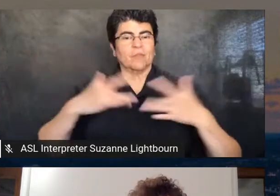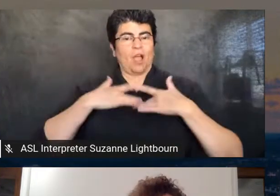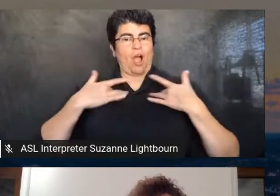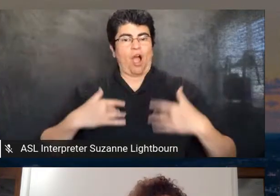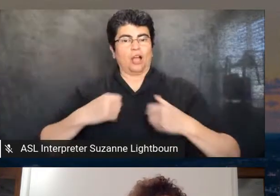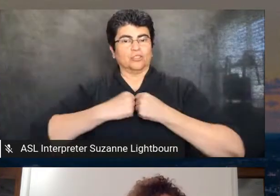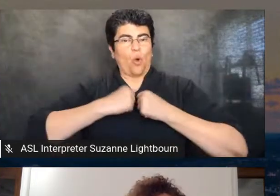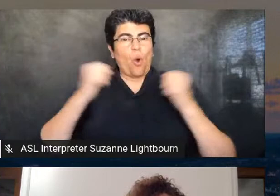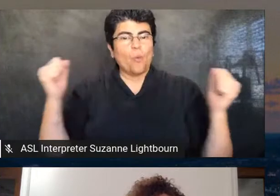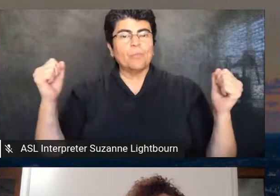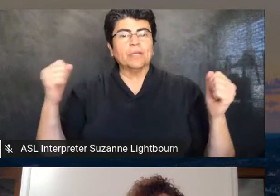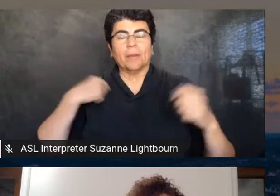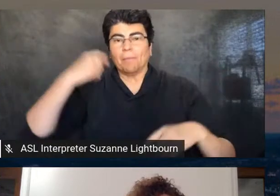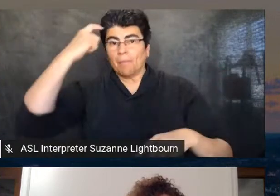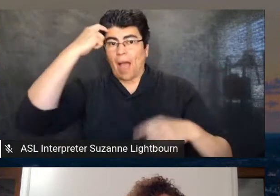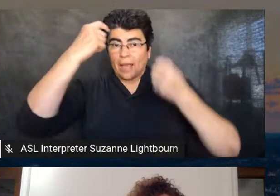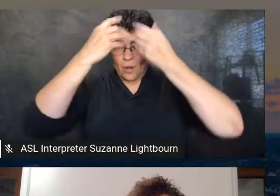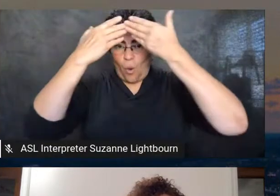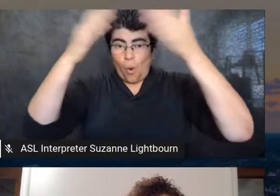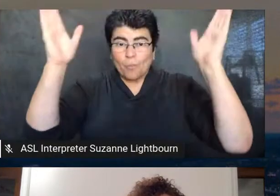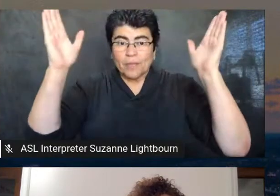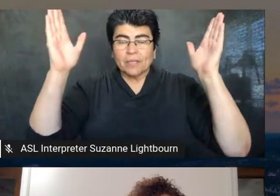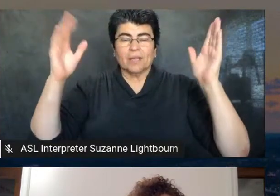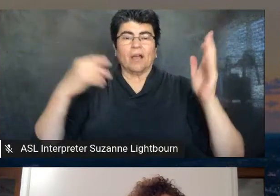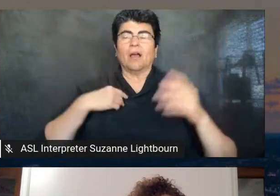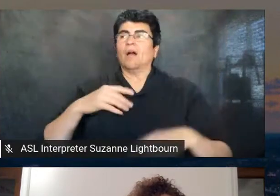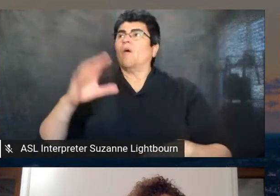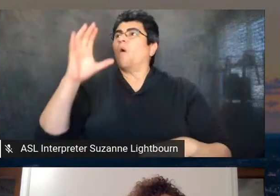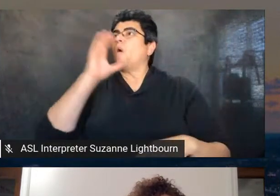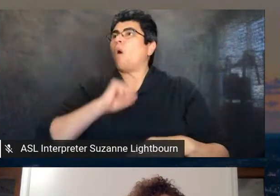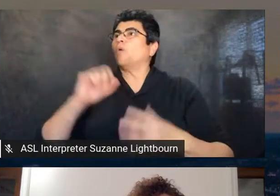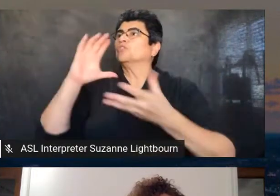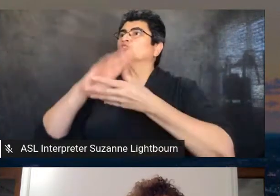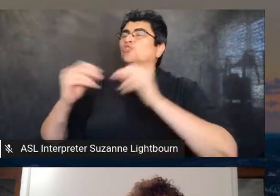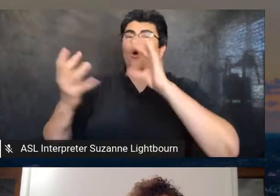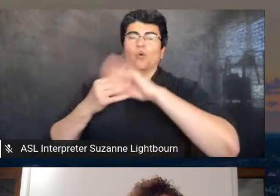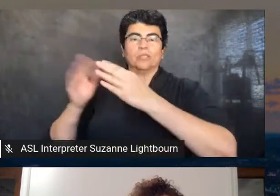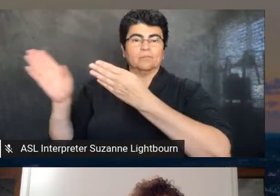that shifts old stories and claiming stories,